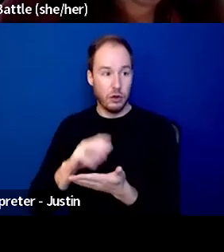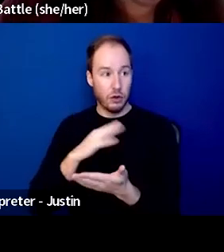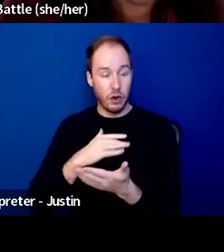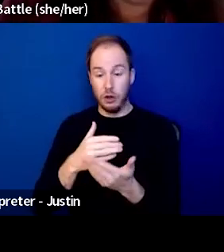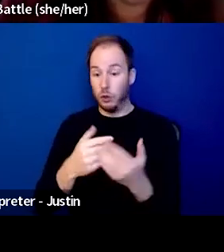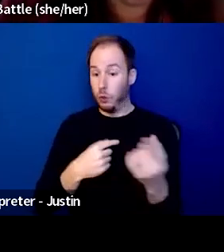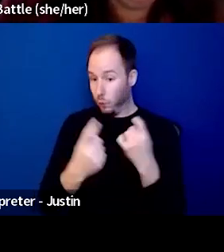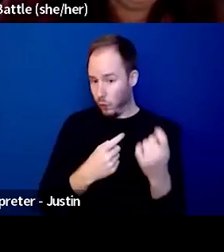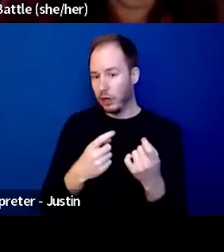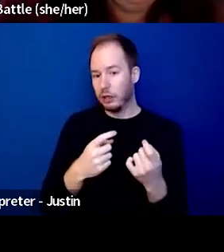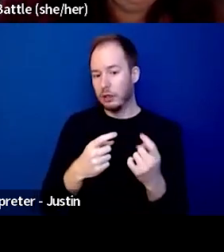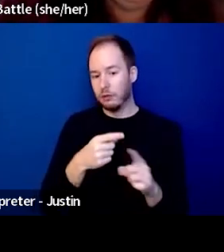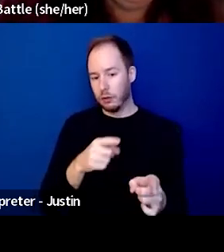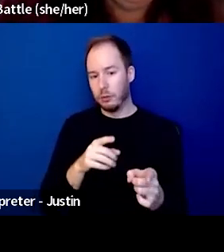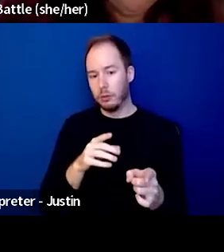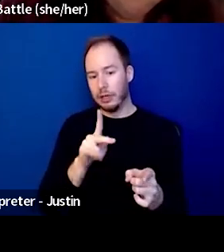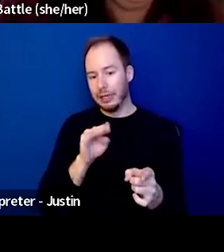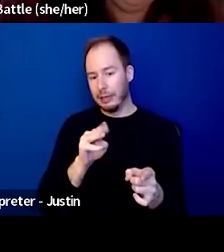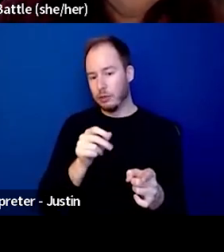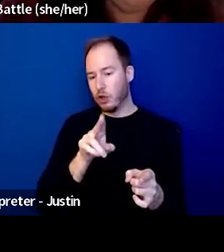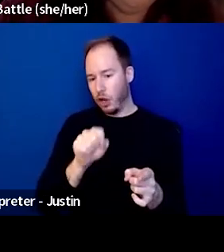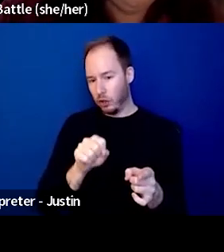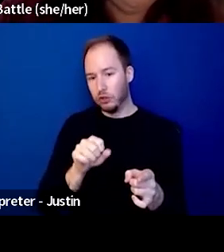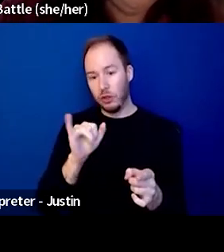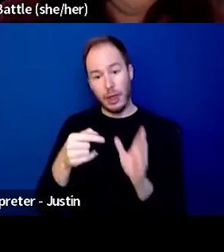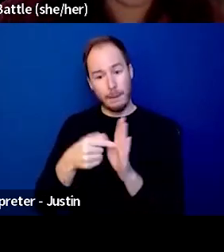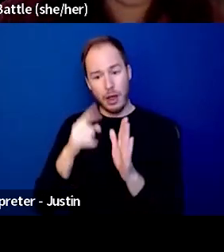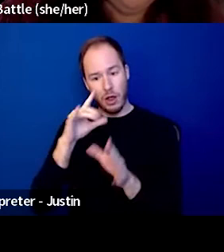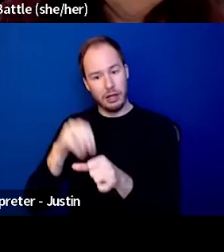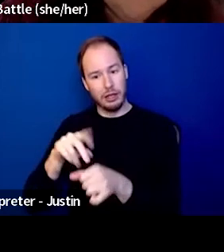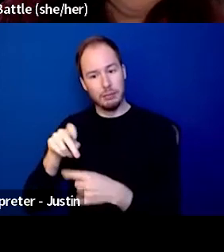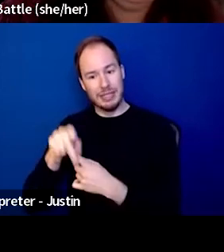from Broome County, Kim Saunders, that model is also in the PSAP playbook.